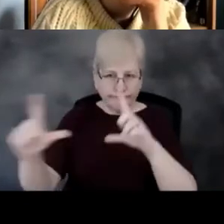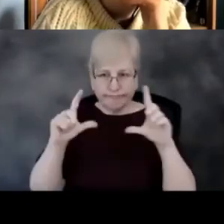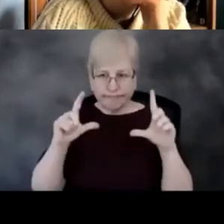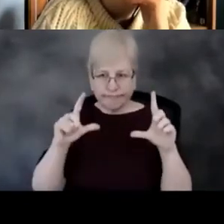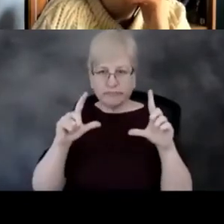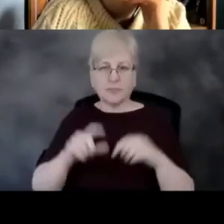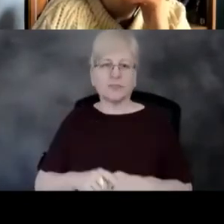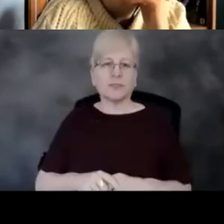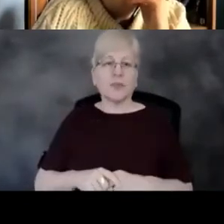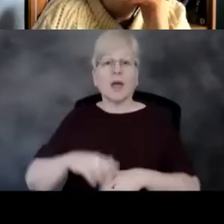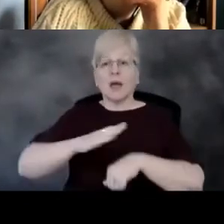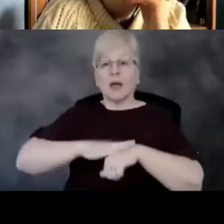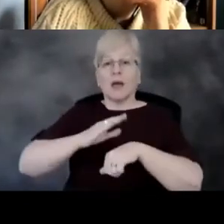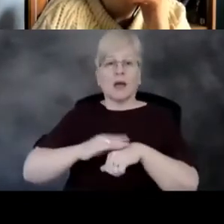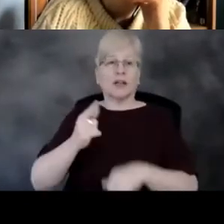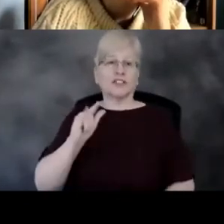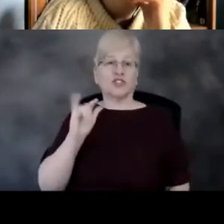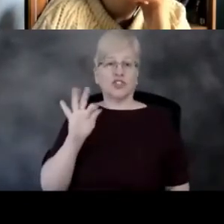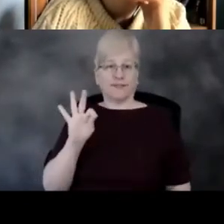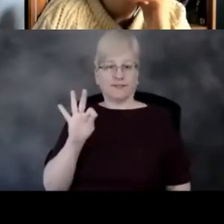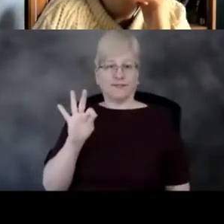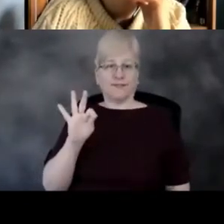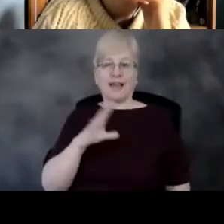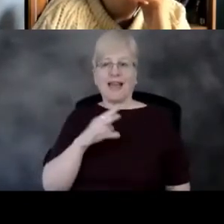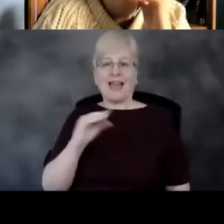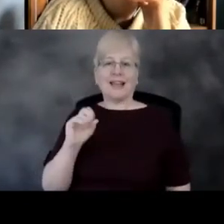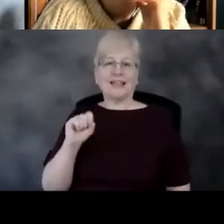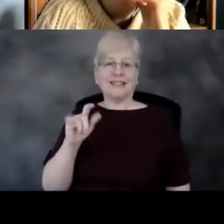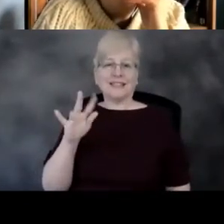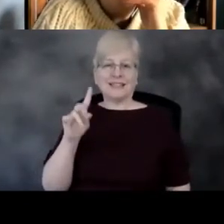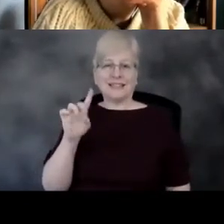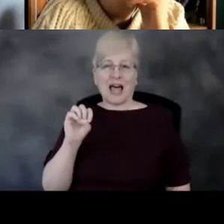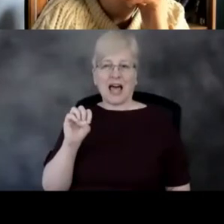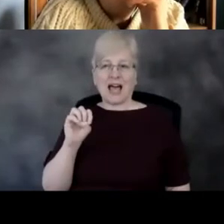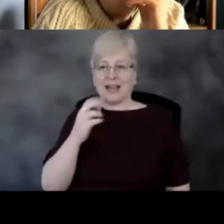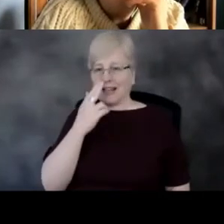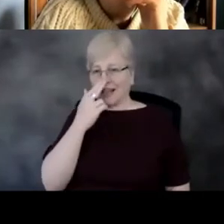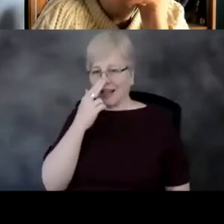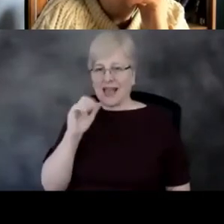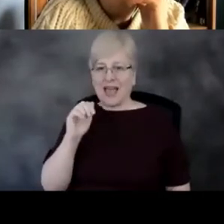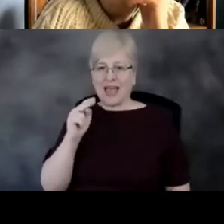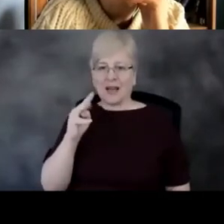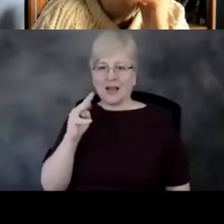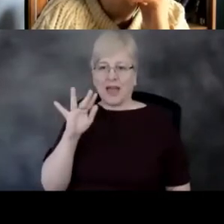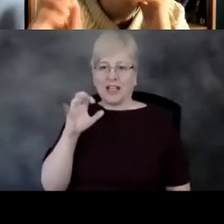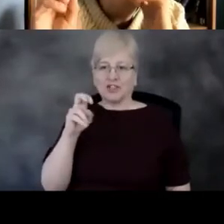17:33:45 and slide animation. You might get a chuckle that comes with it, but if it is